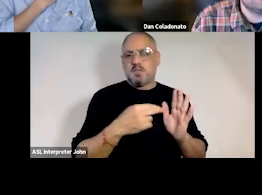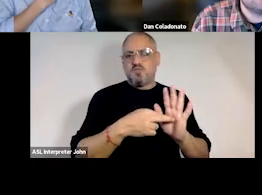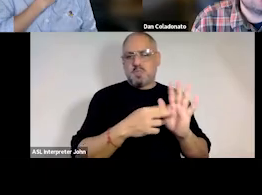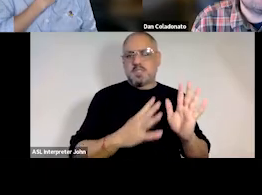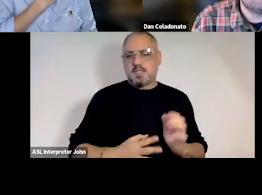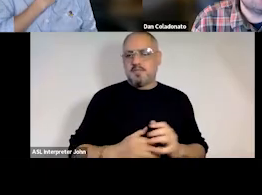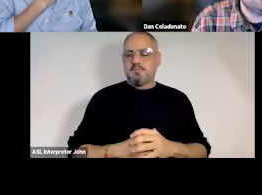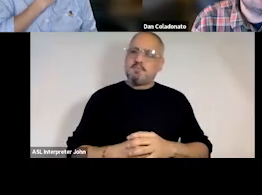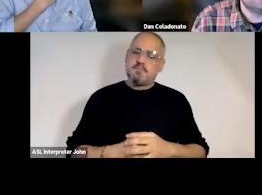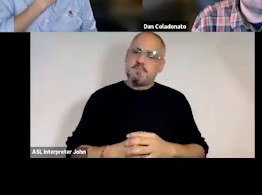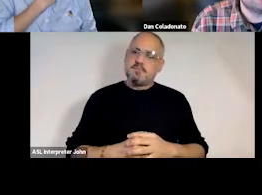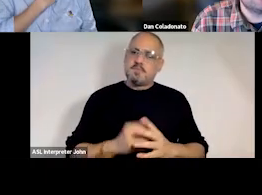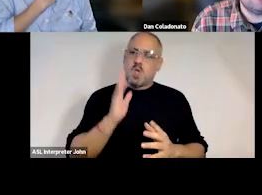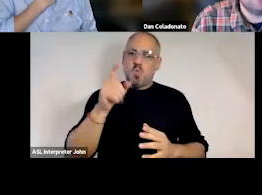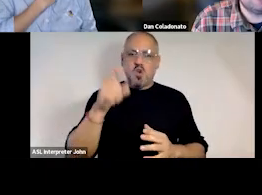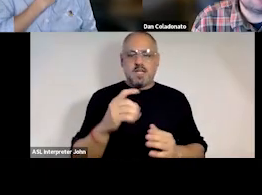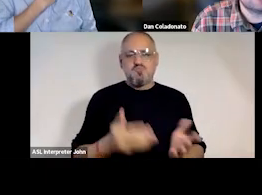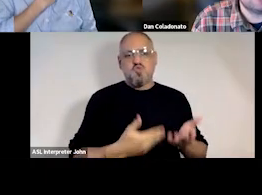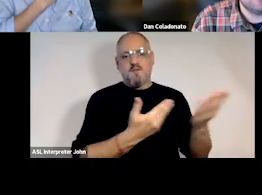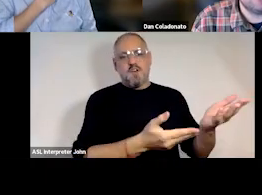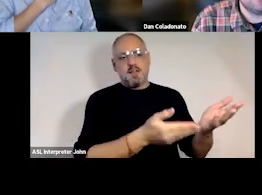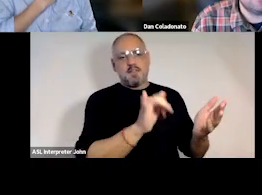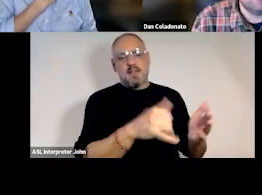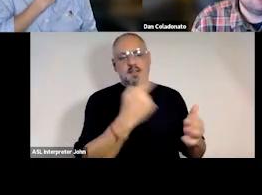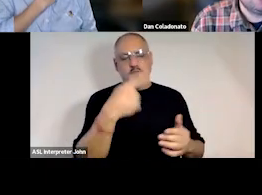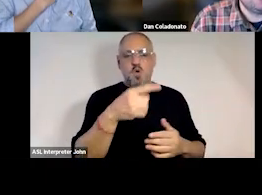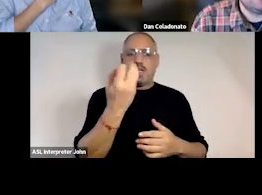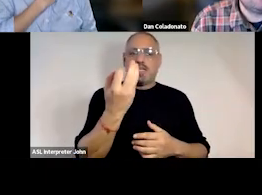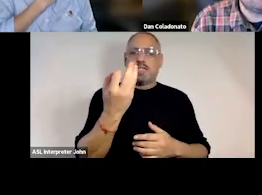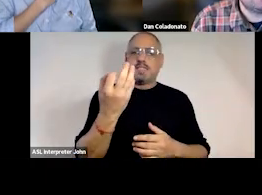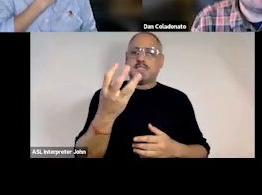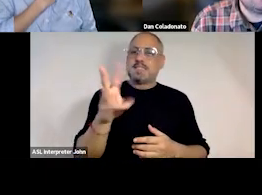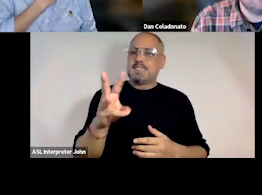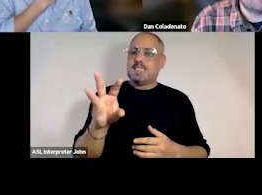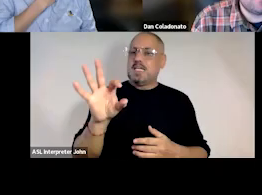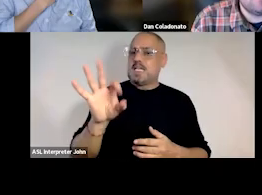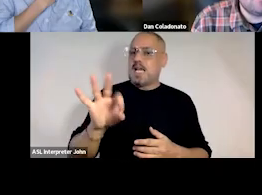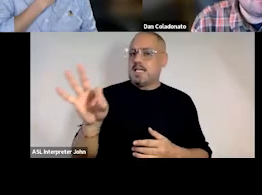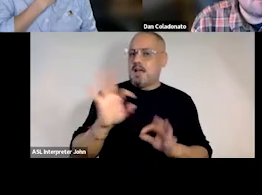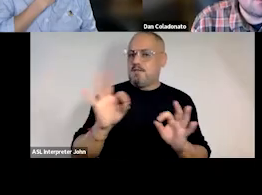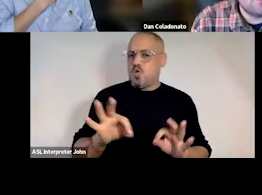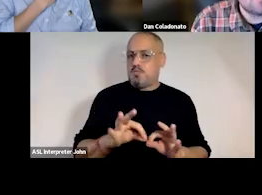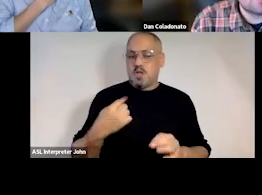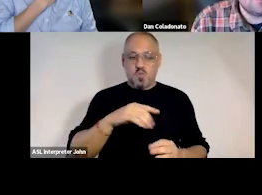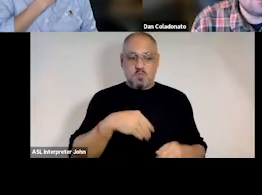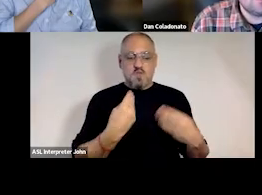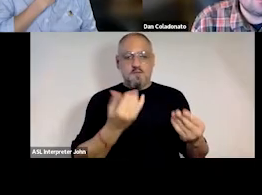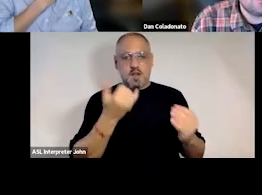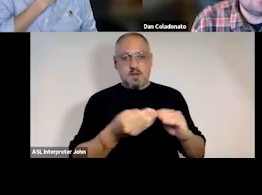so you will need to provide that on the 1699. We provide the number that the 1699